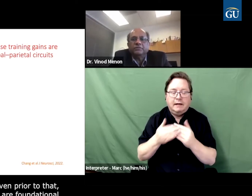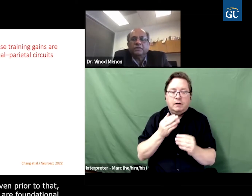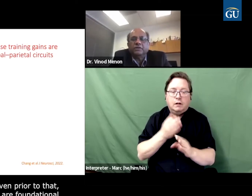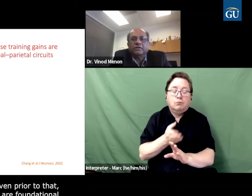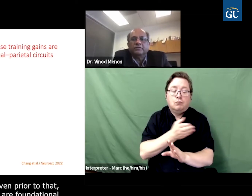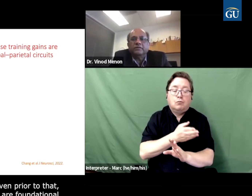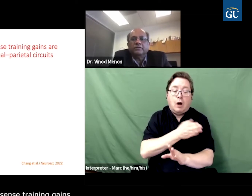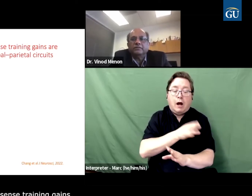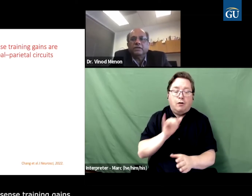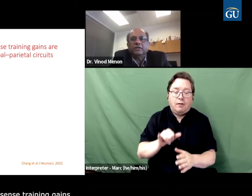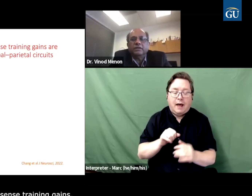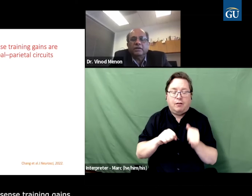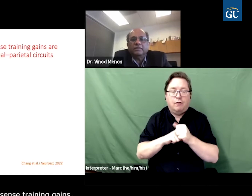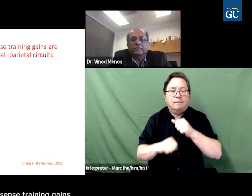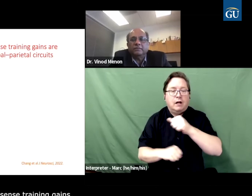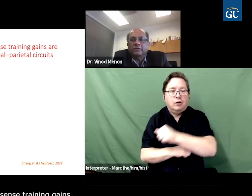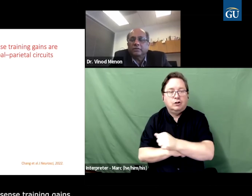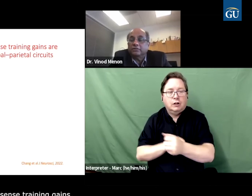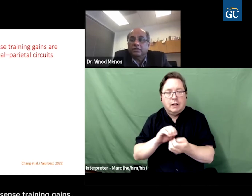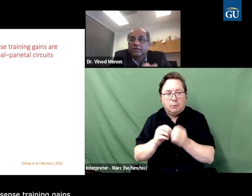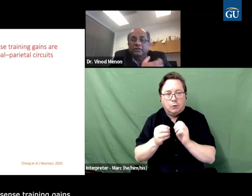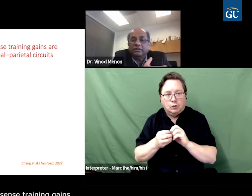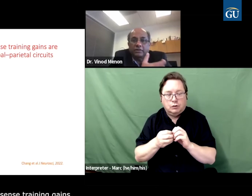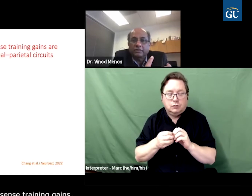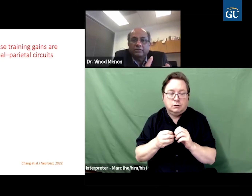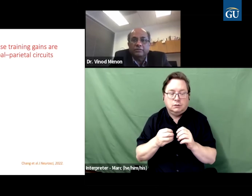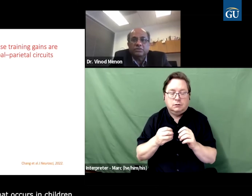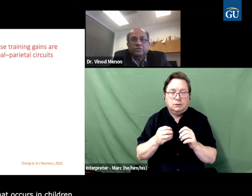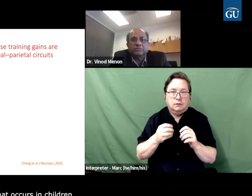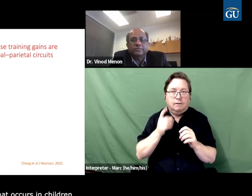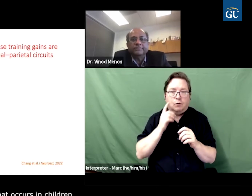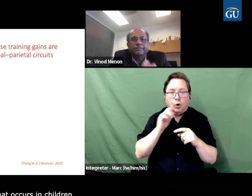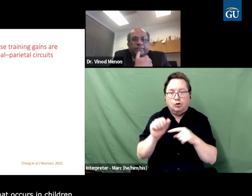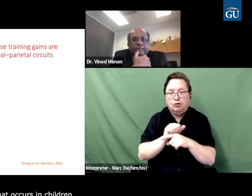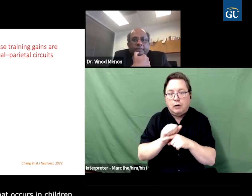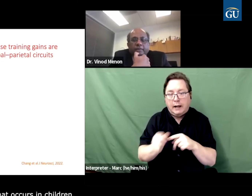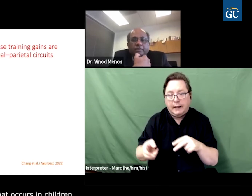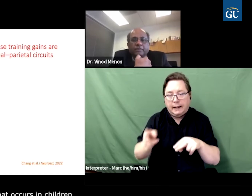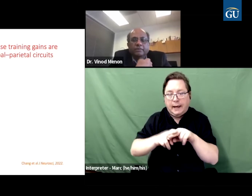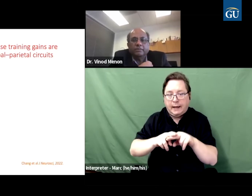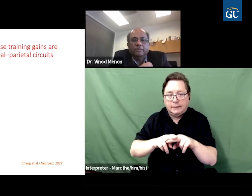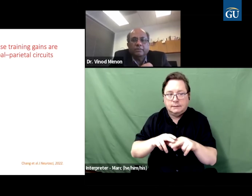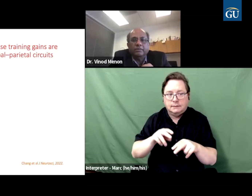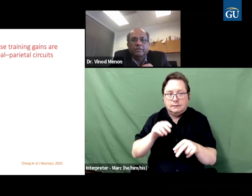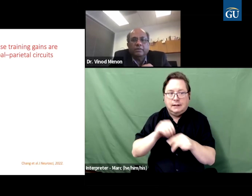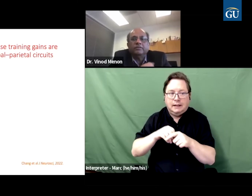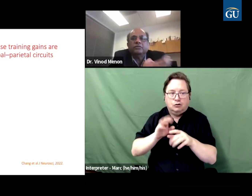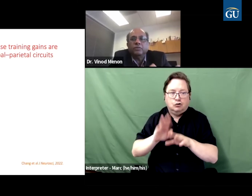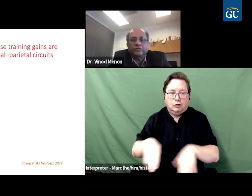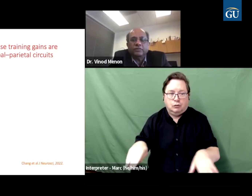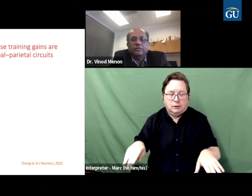foundational numbers sense training gains